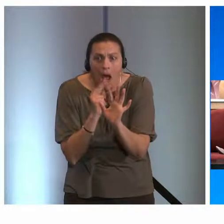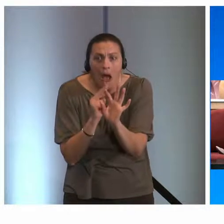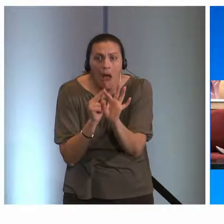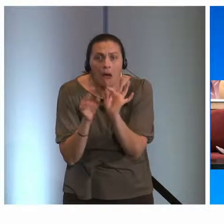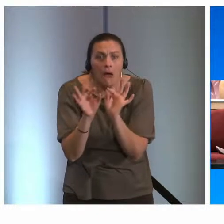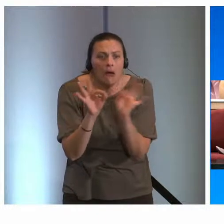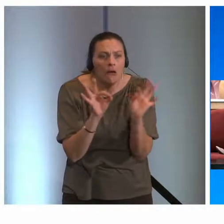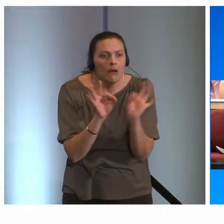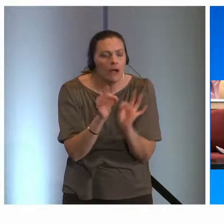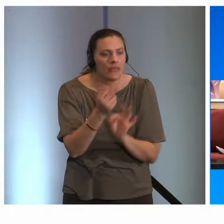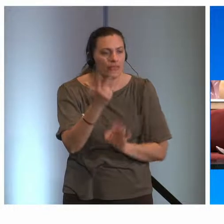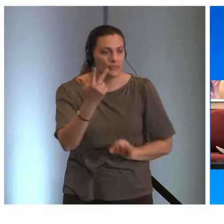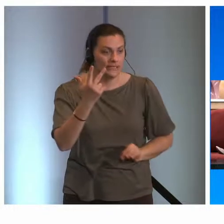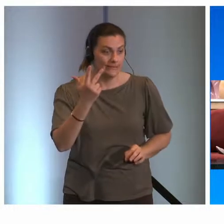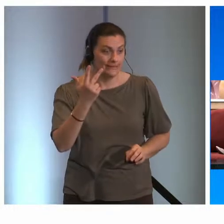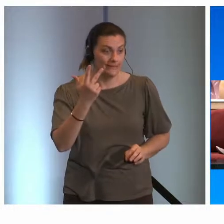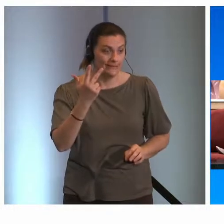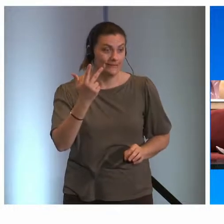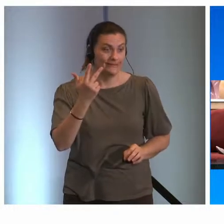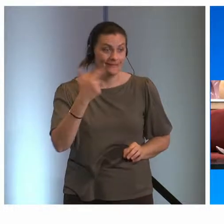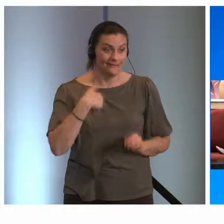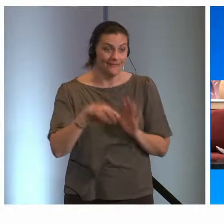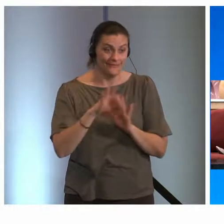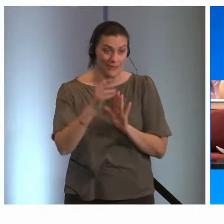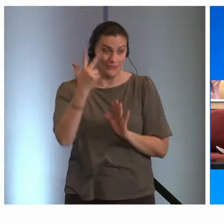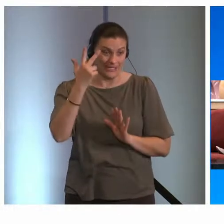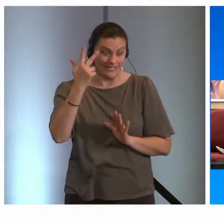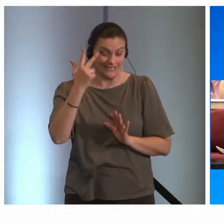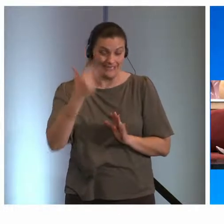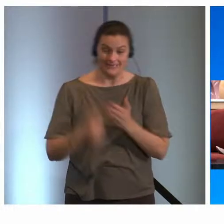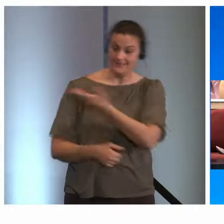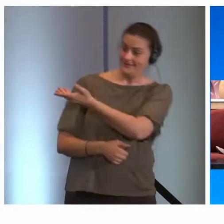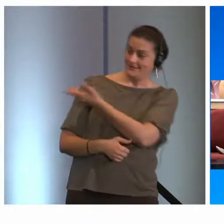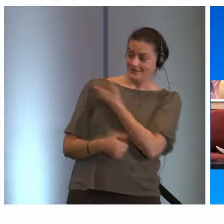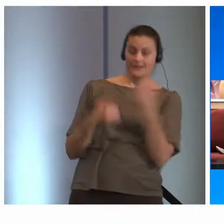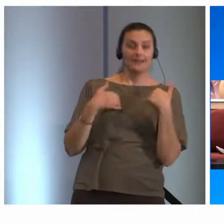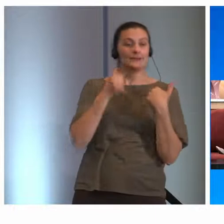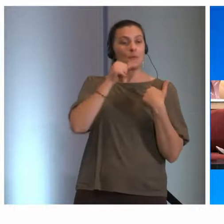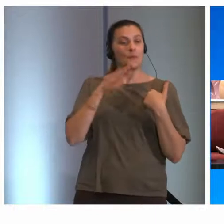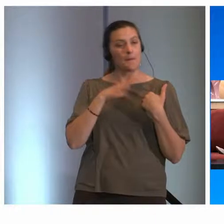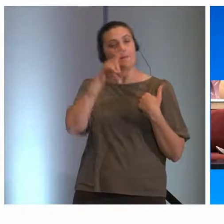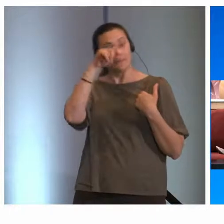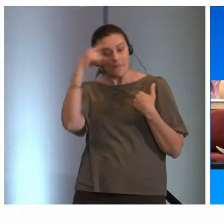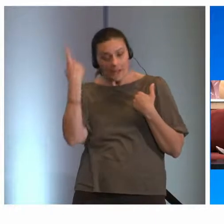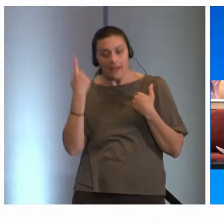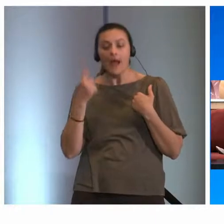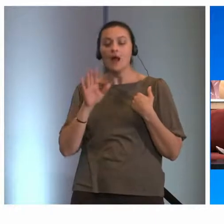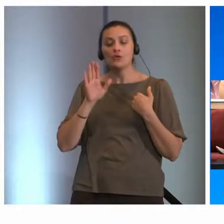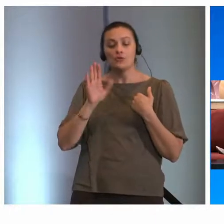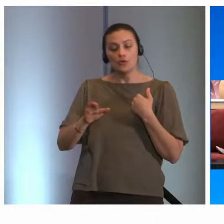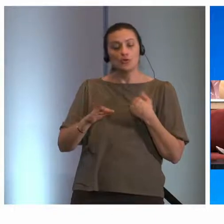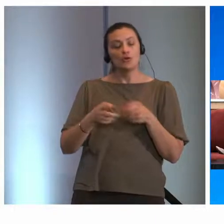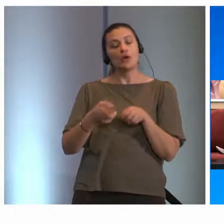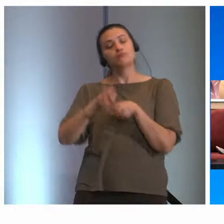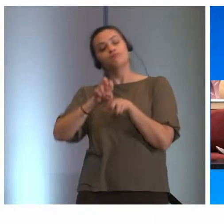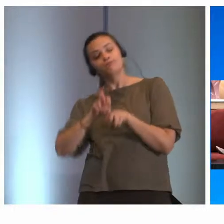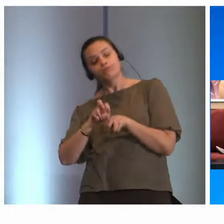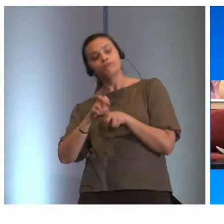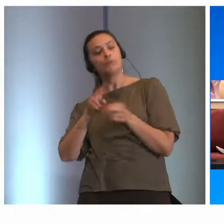today. I found three. I found three folks, that's what it came down to, so it's young Black woman, reclining on